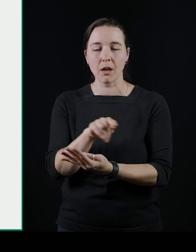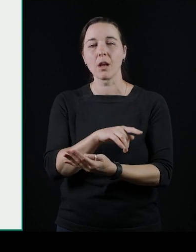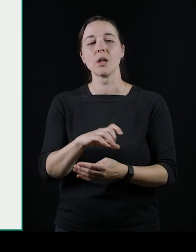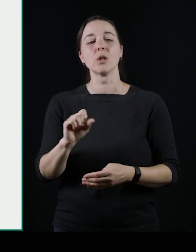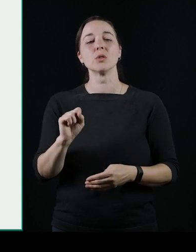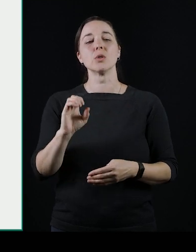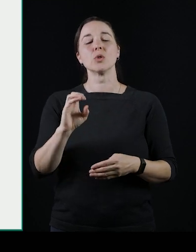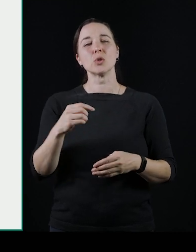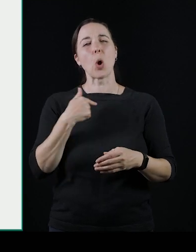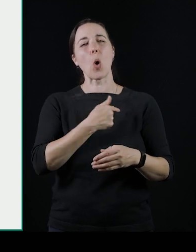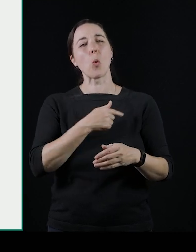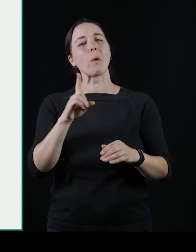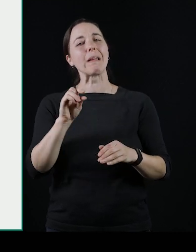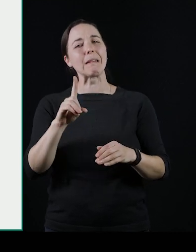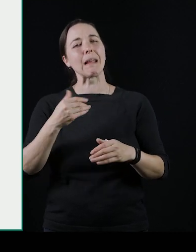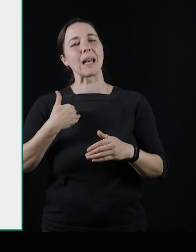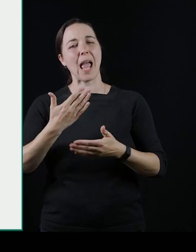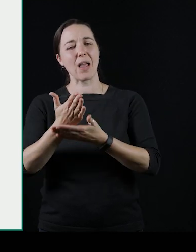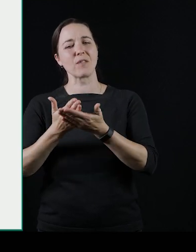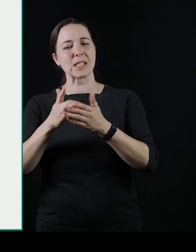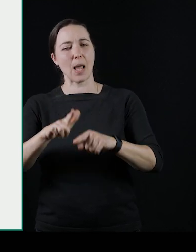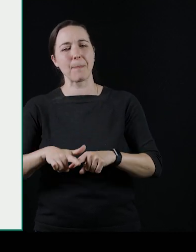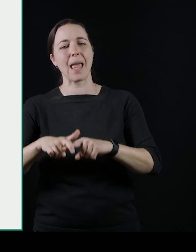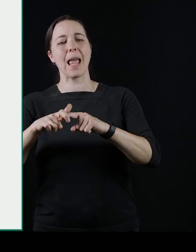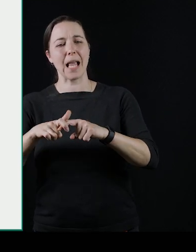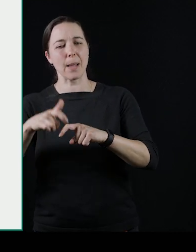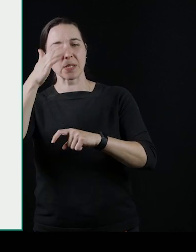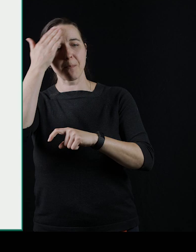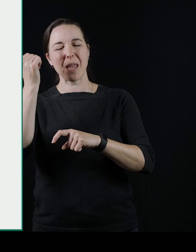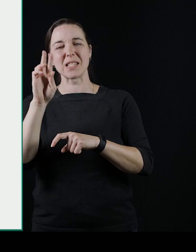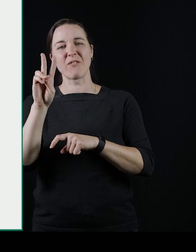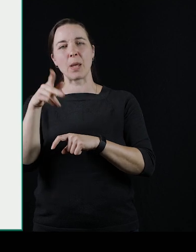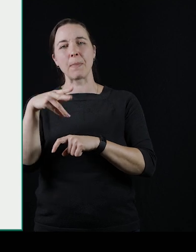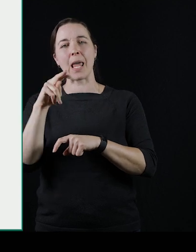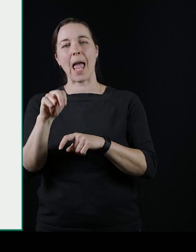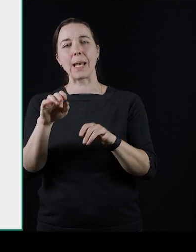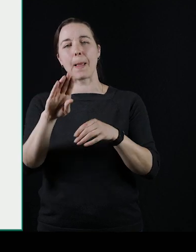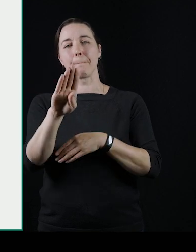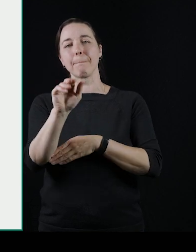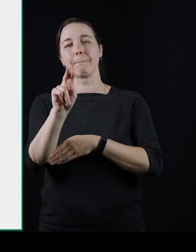How will we hit some hiccups in prod due to VPN bandwidth issues?